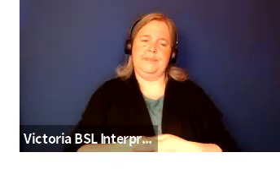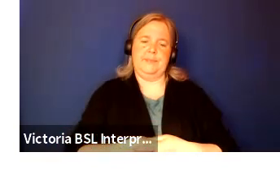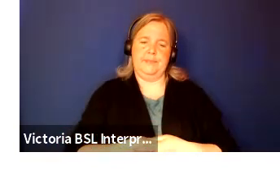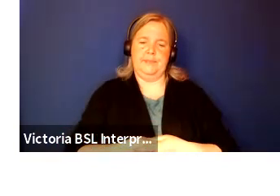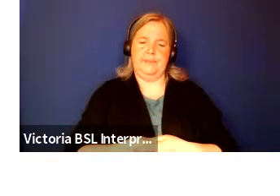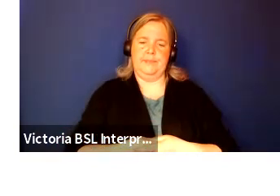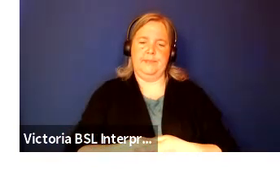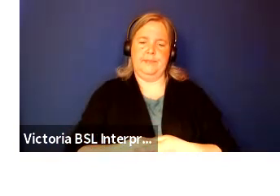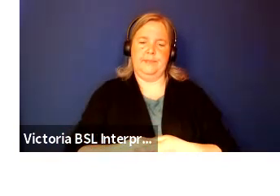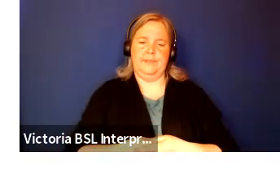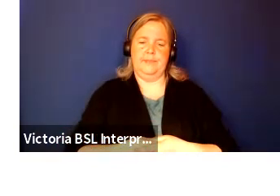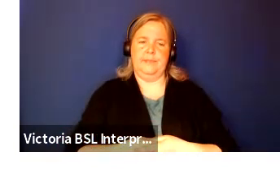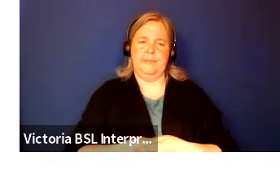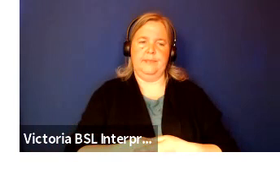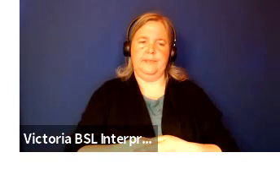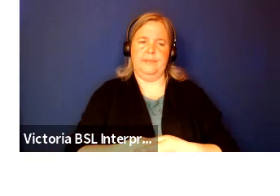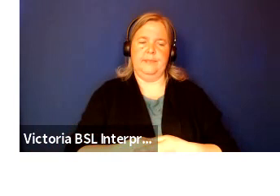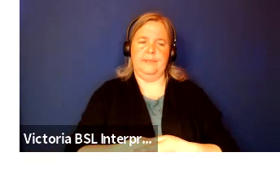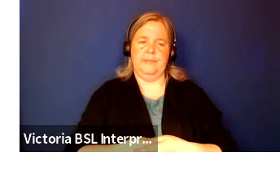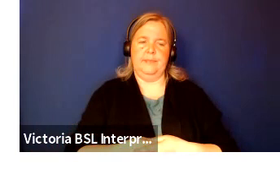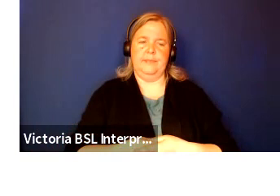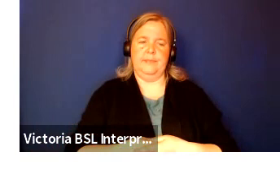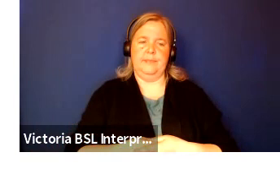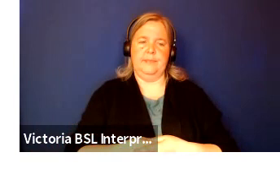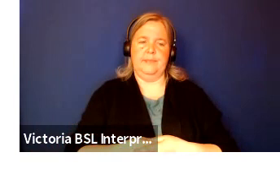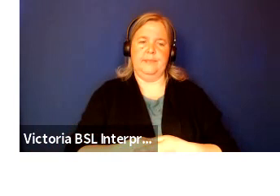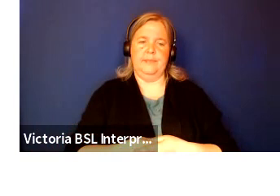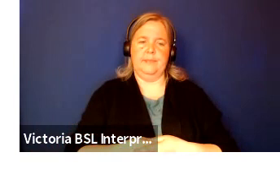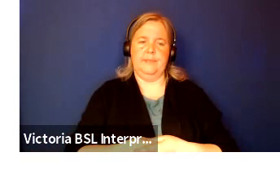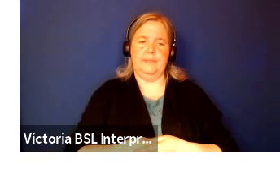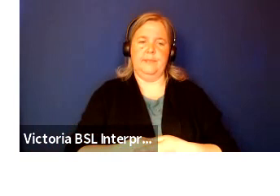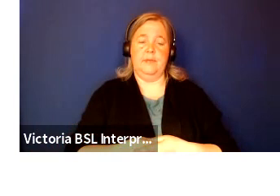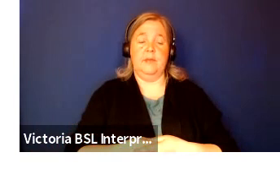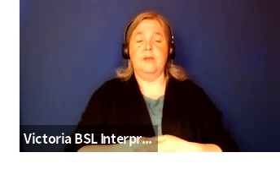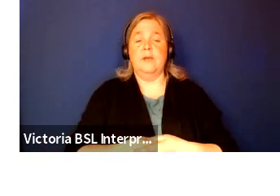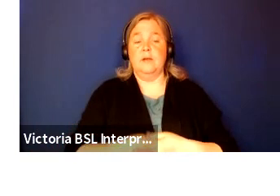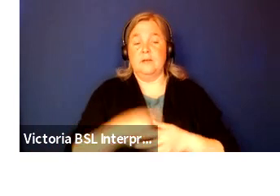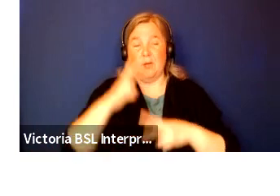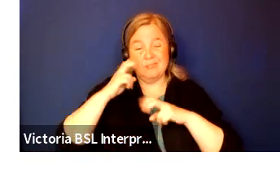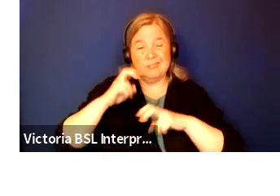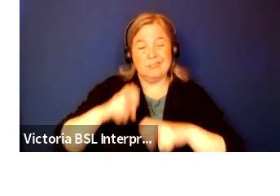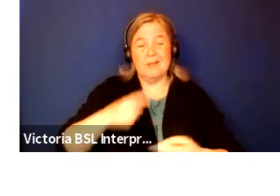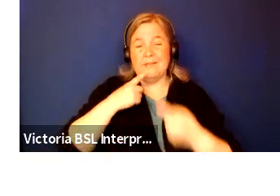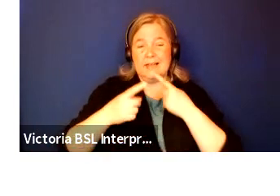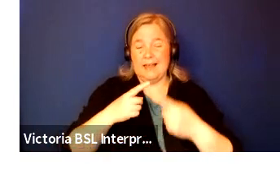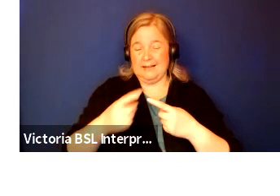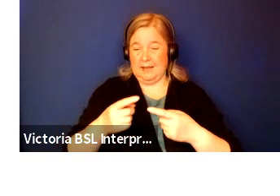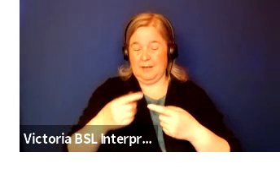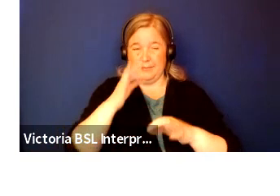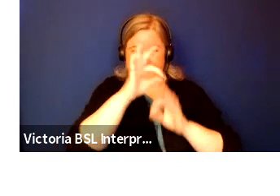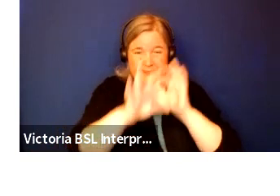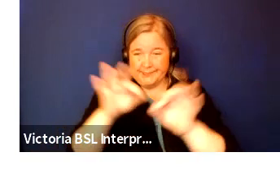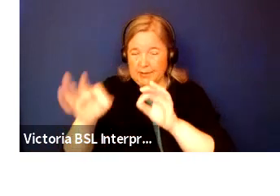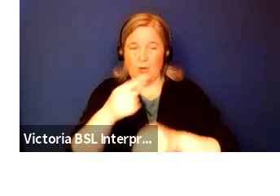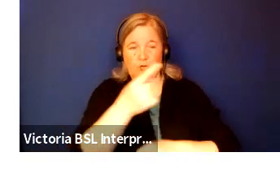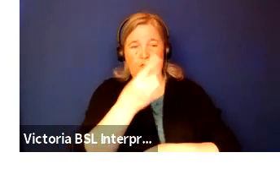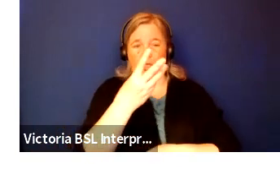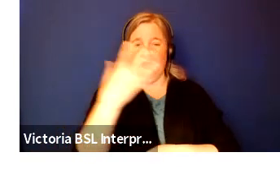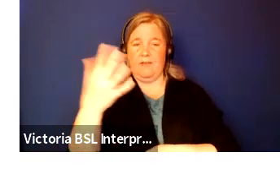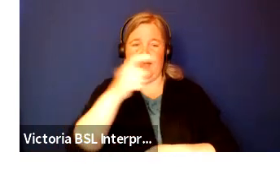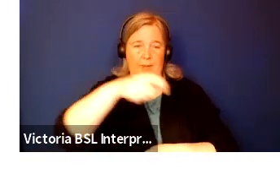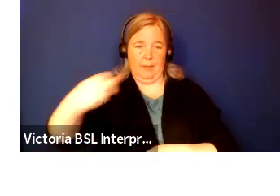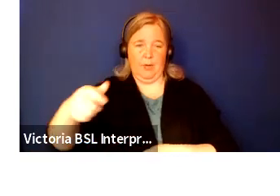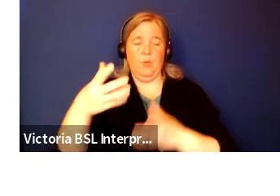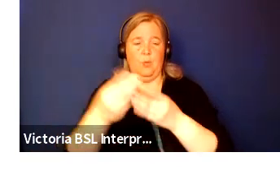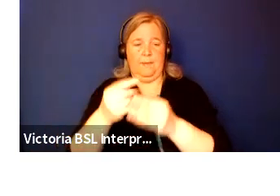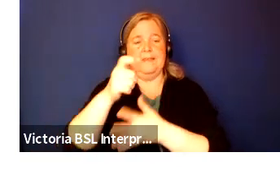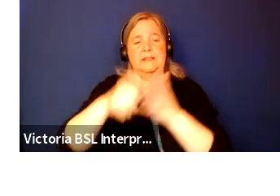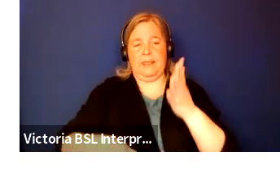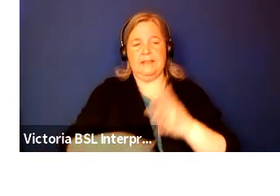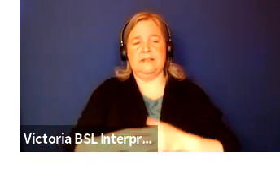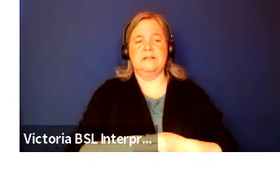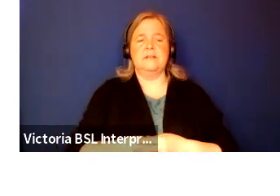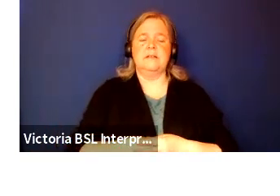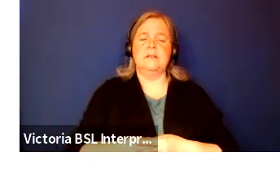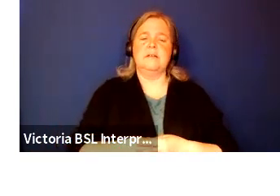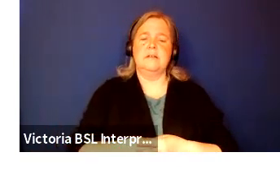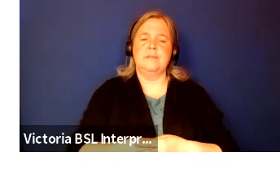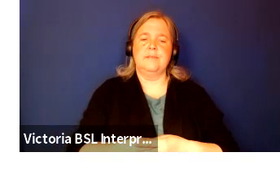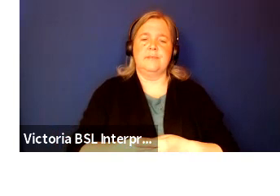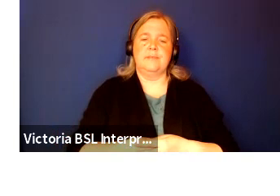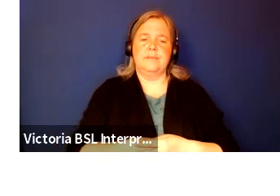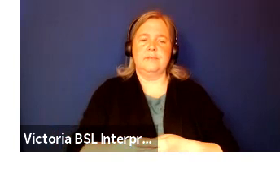Analysis from data of 135 persons with disability: In general, Corona virus pandemic has affected